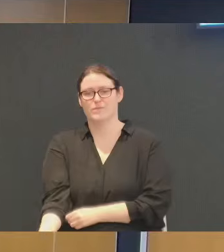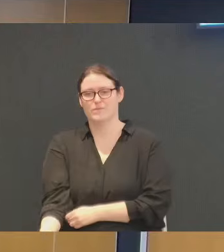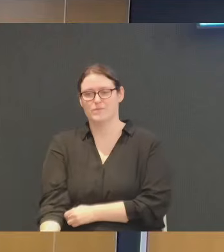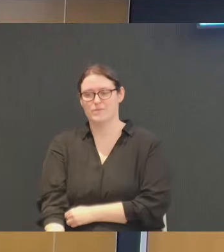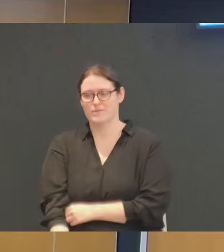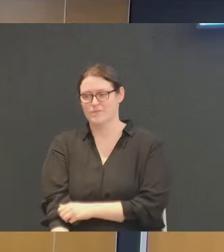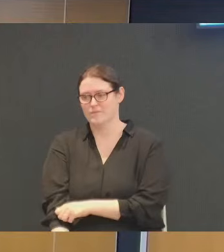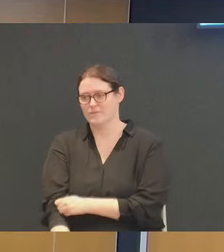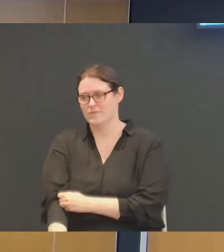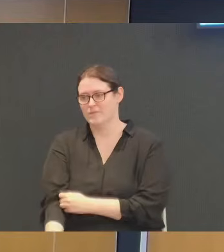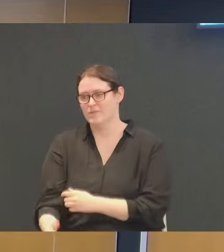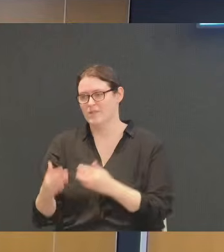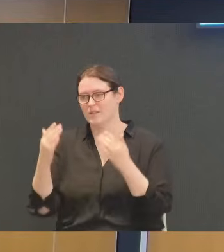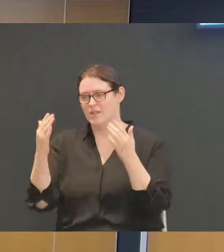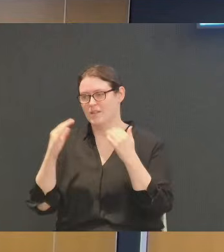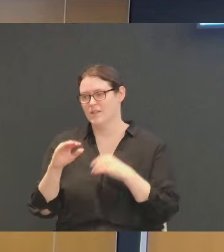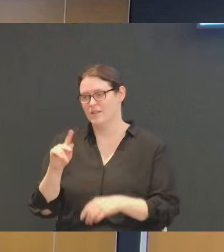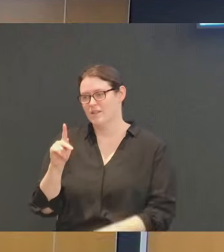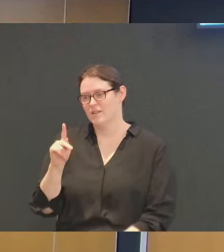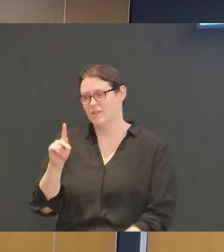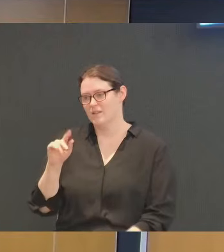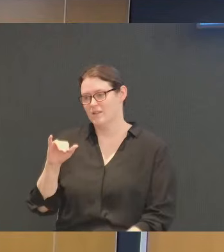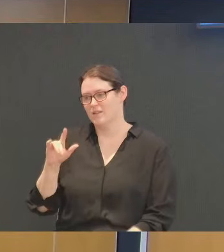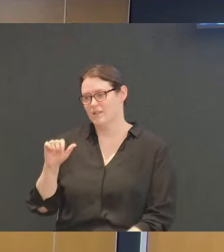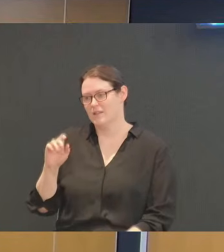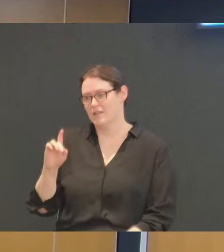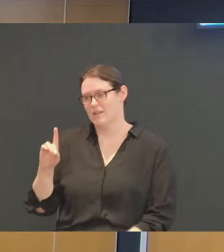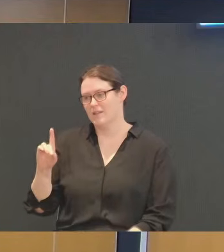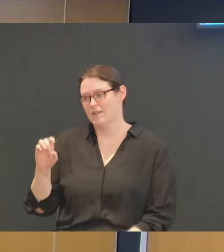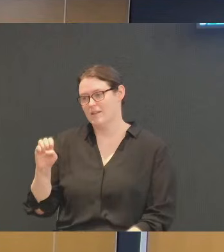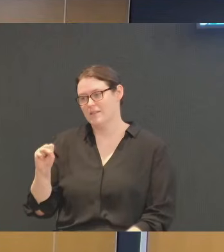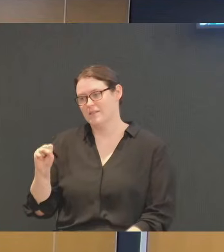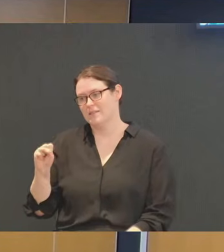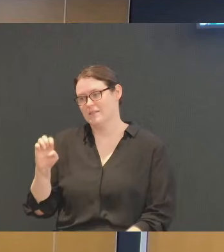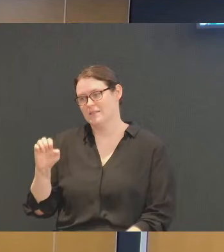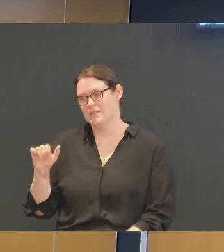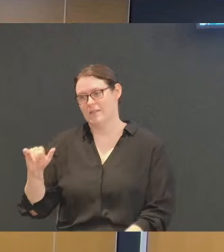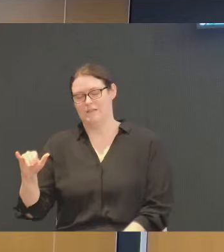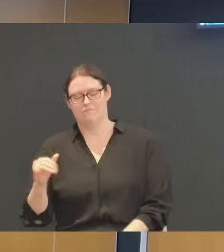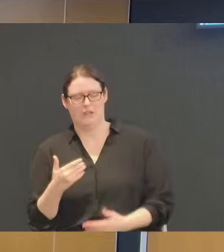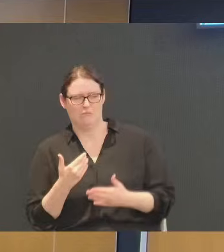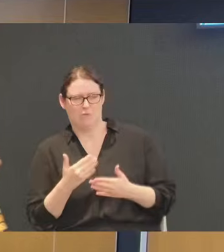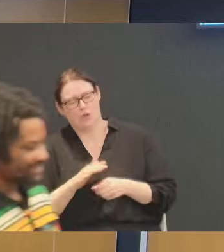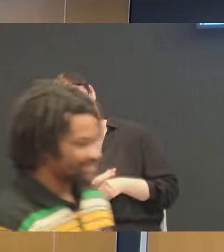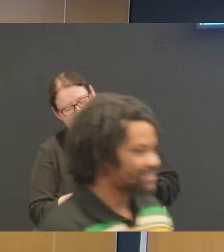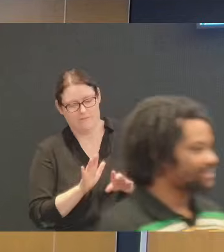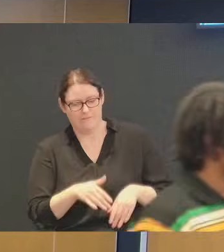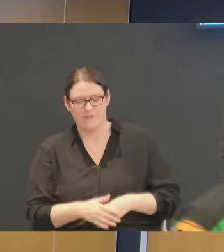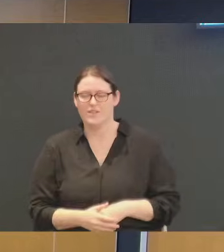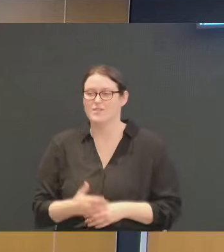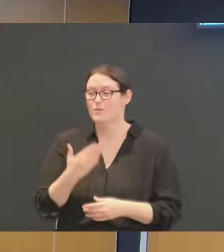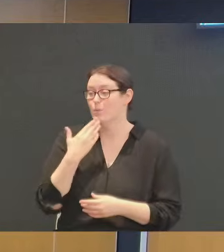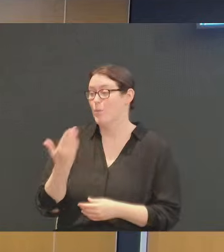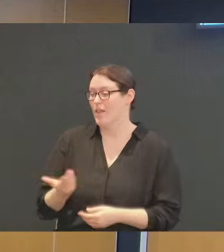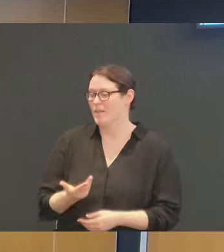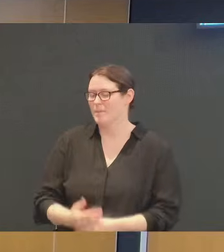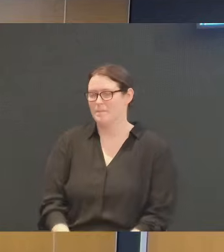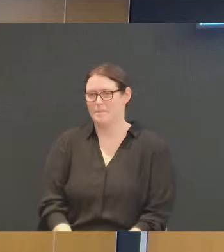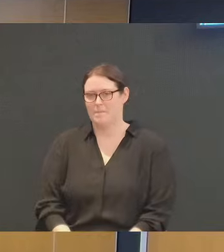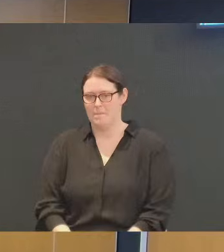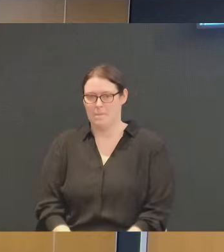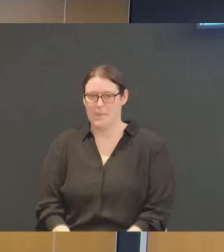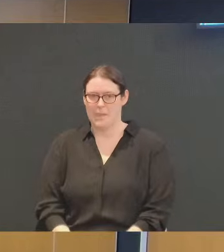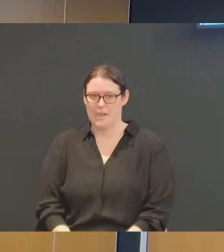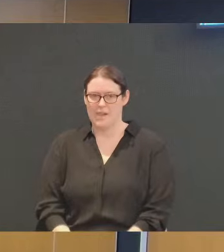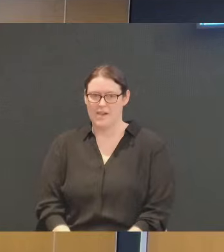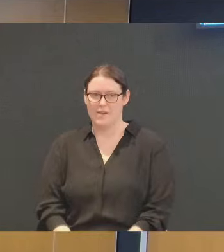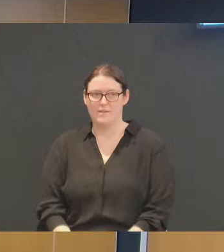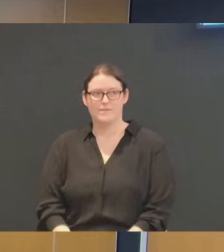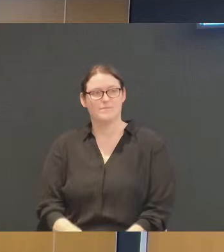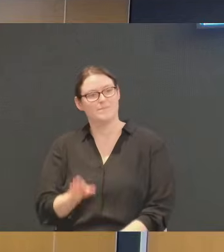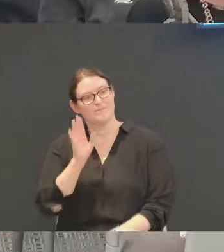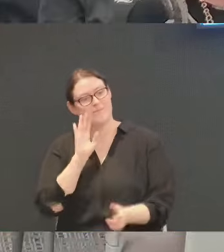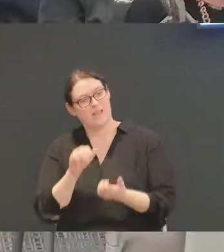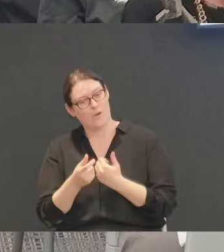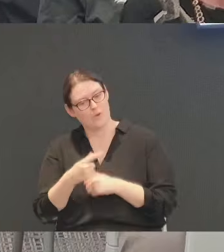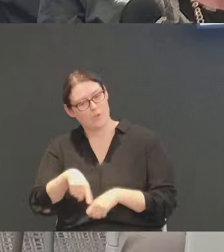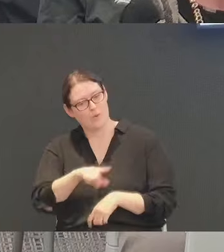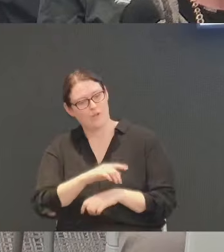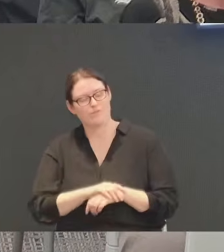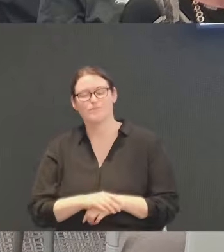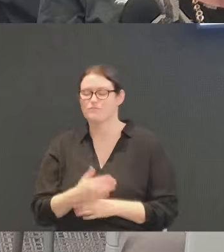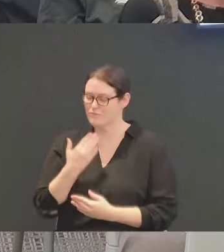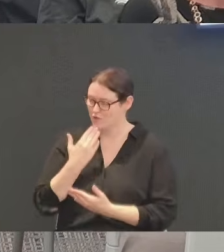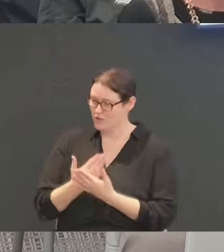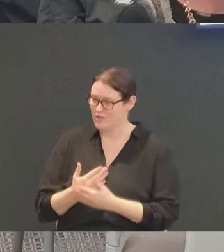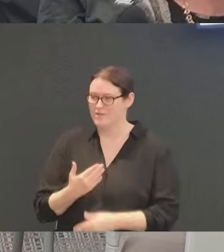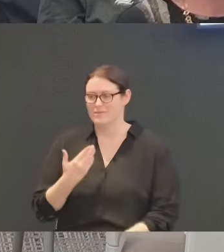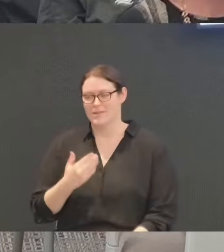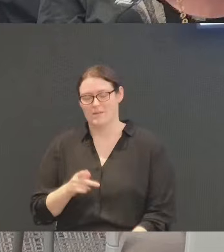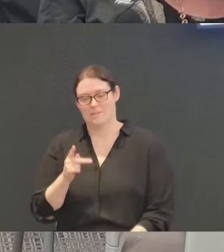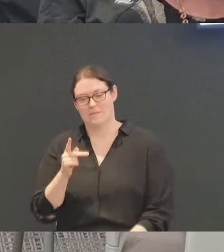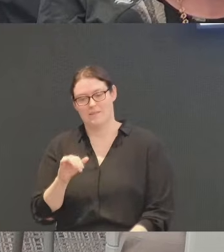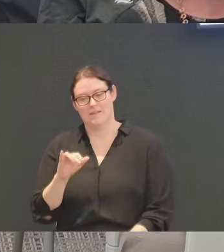Kylin say Kylin say C. Okay. Welcome. How y'all doing? Good. my name is Ken C and I'm here to show